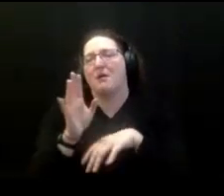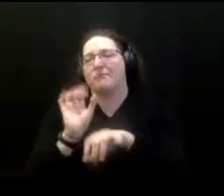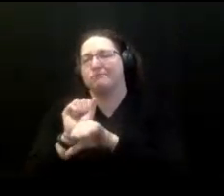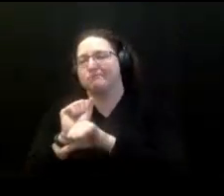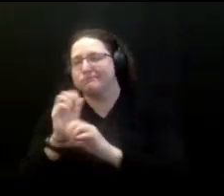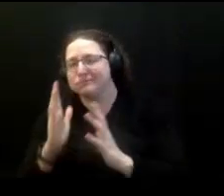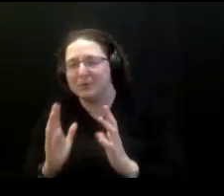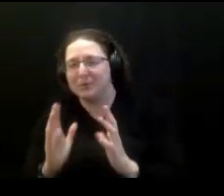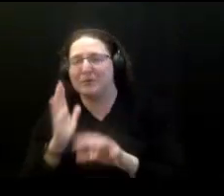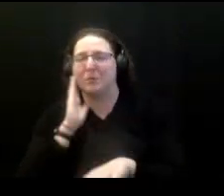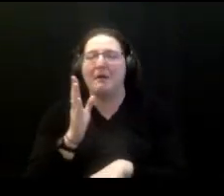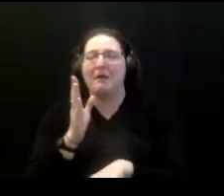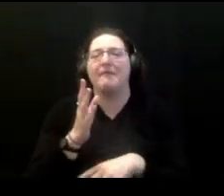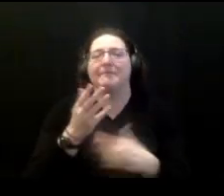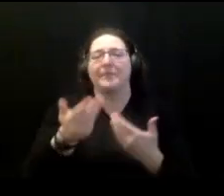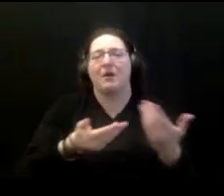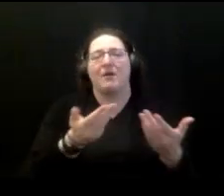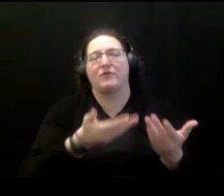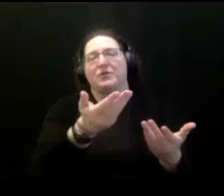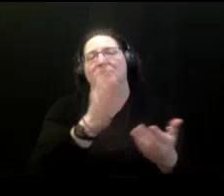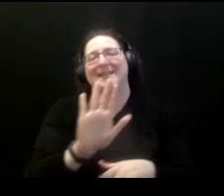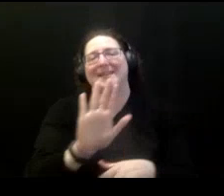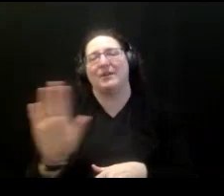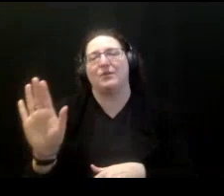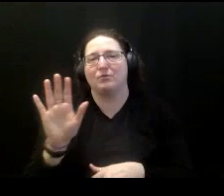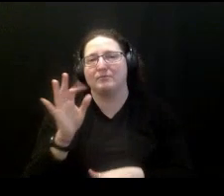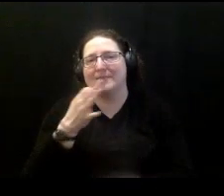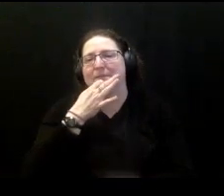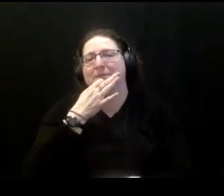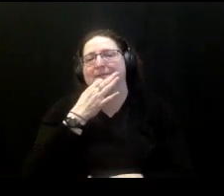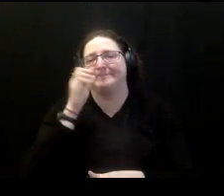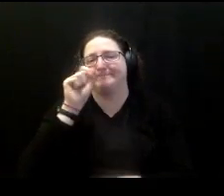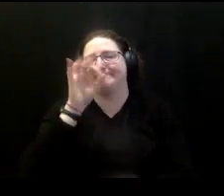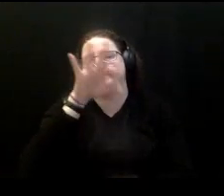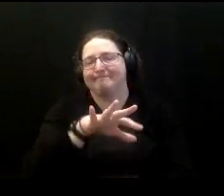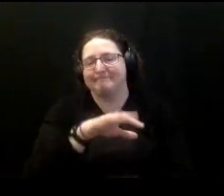hope that this risk assessment complements those existing efforts to understand and manage risk